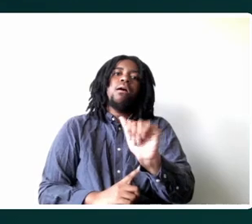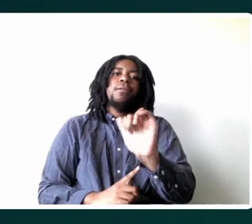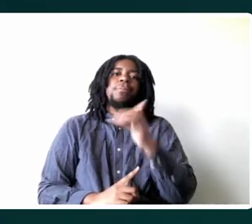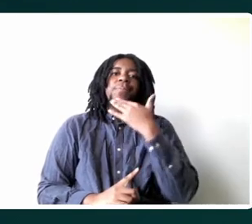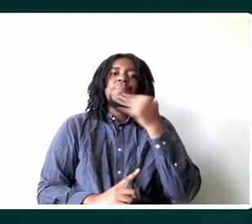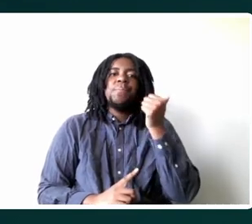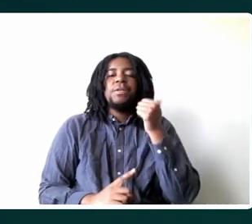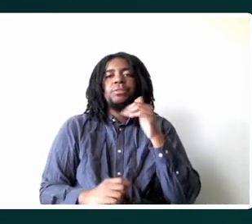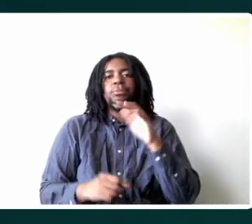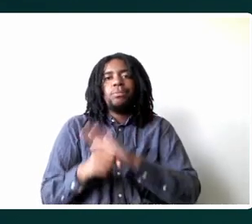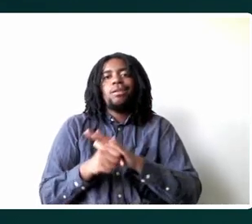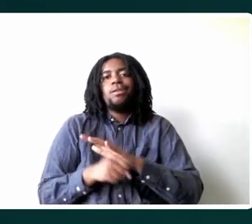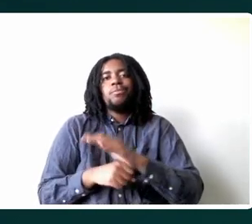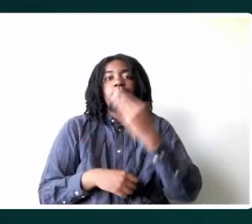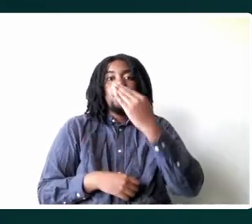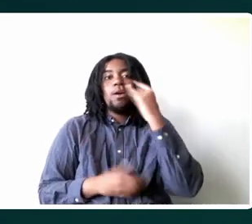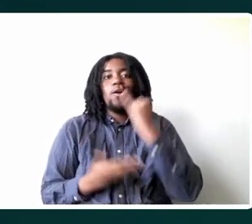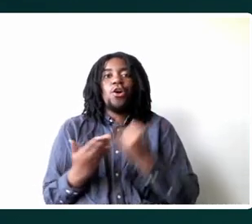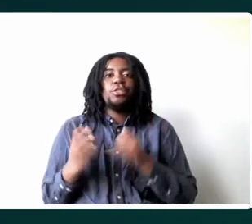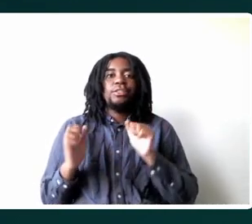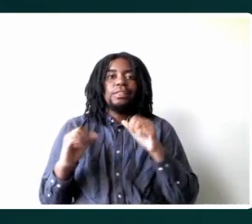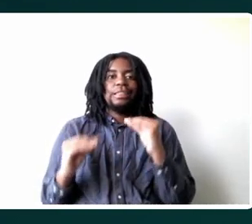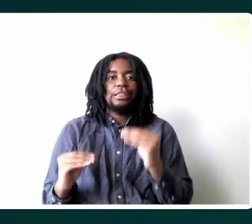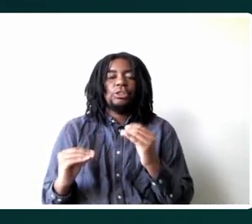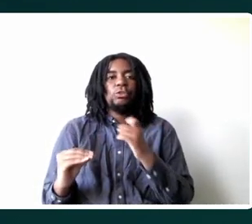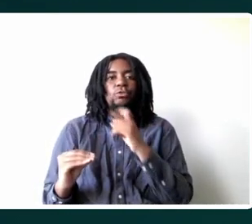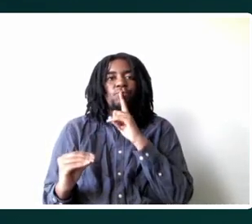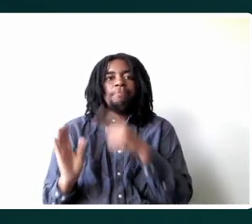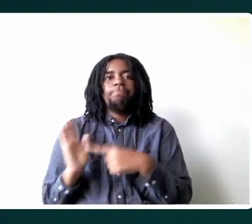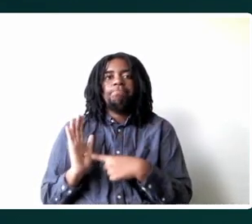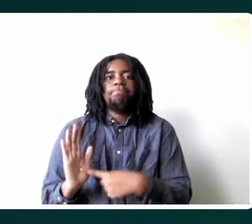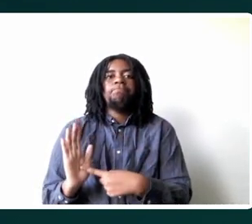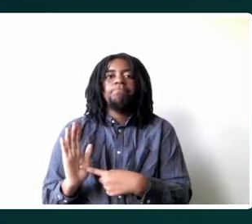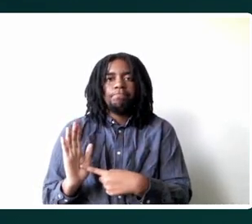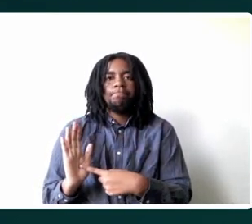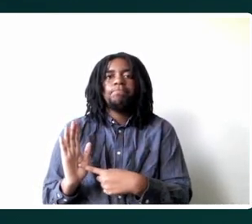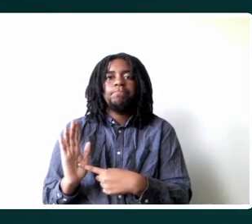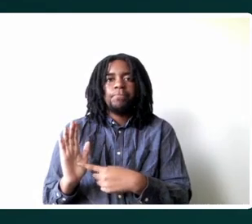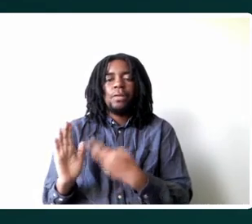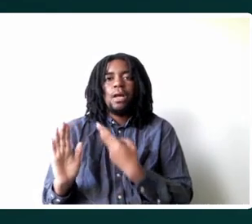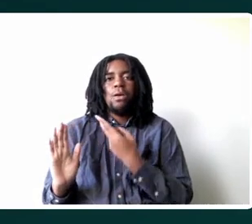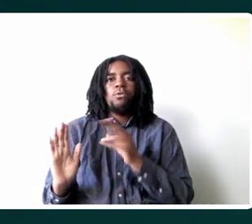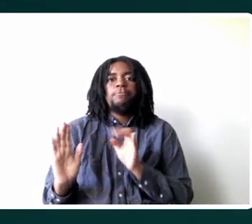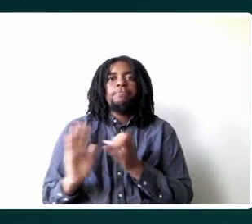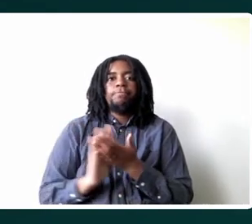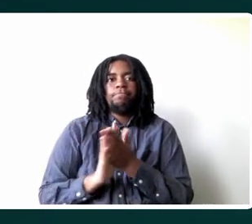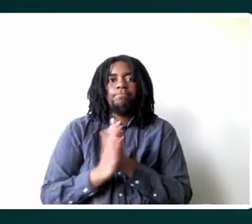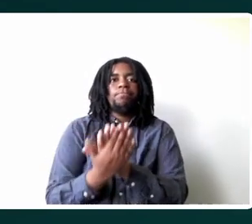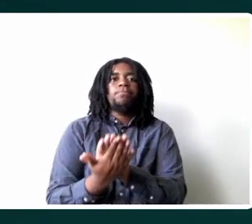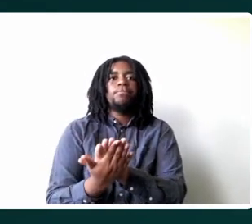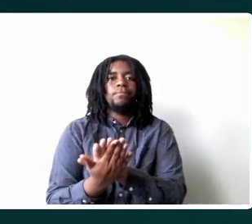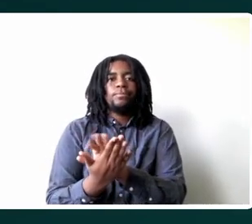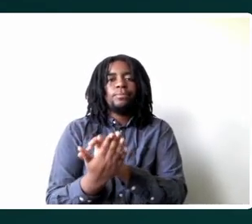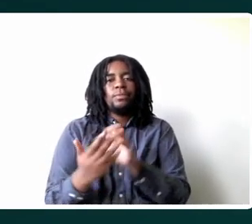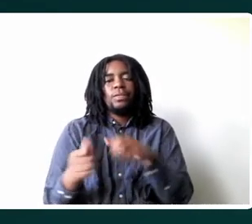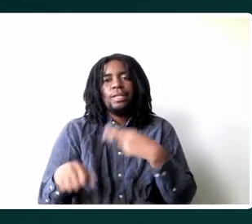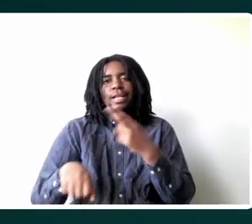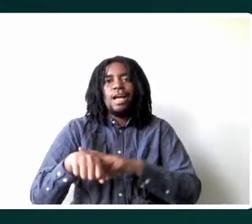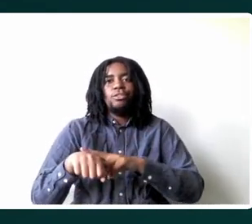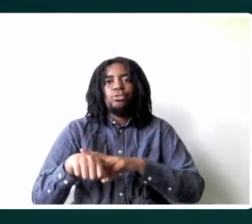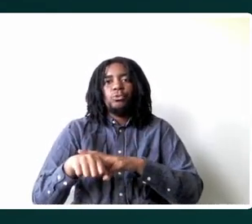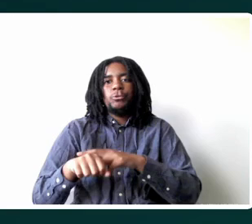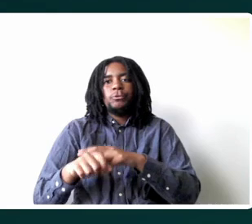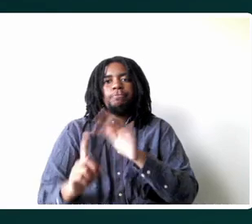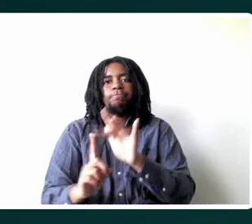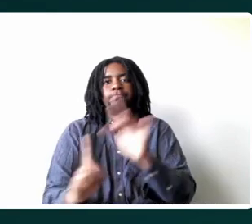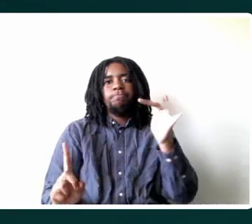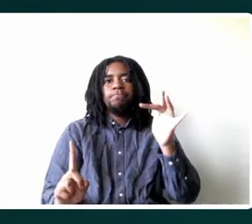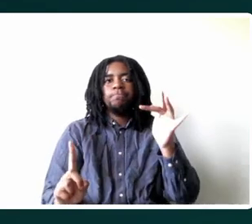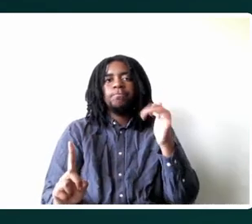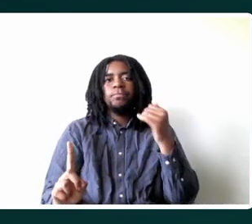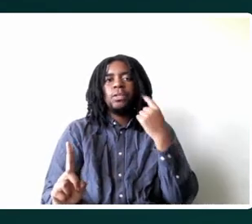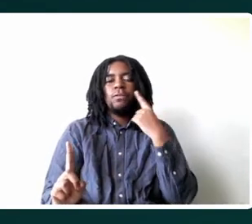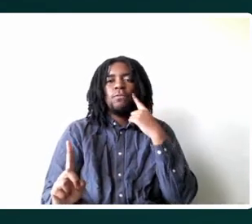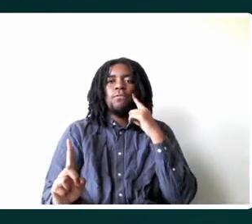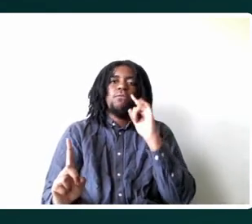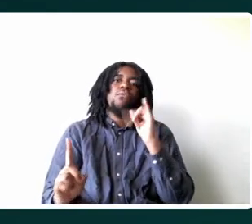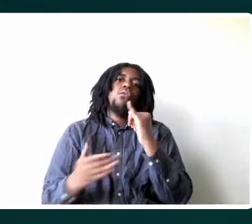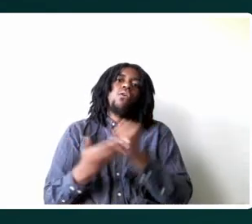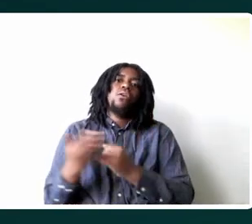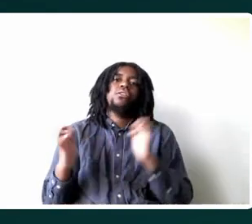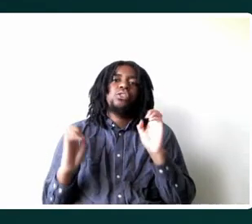and really speaks to the extent to which Howard became a national center for arts education.